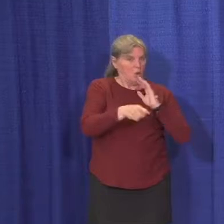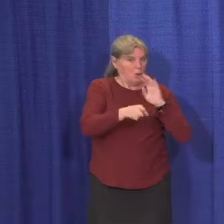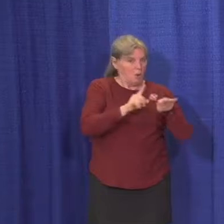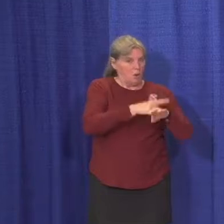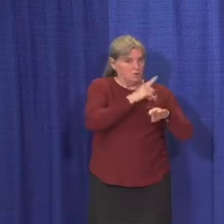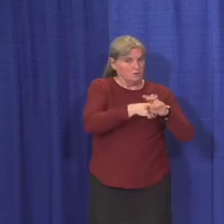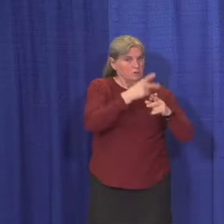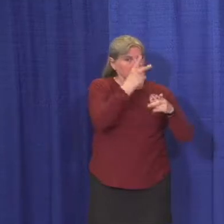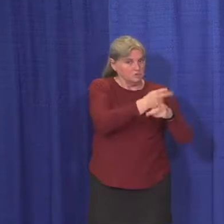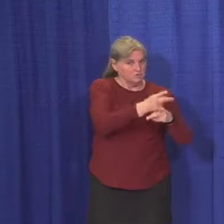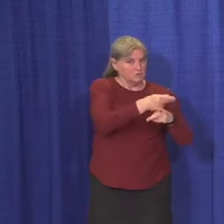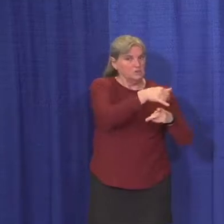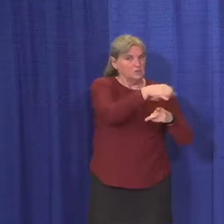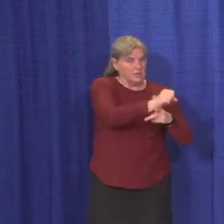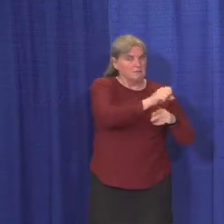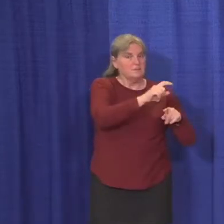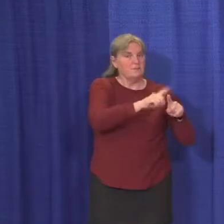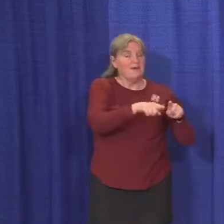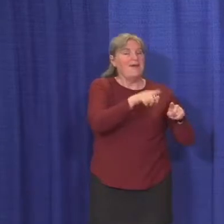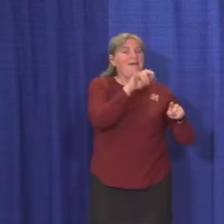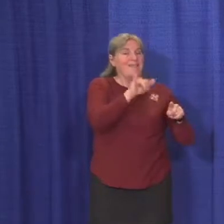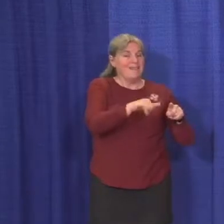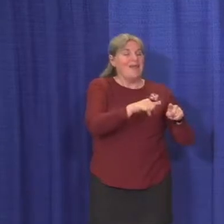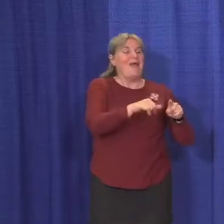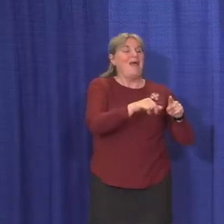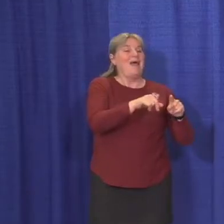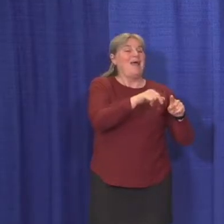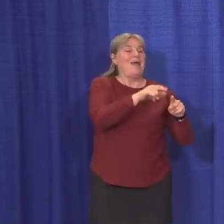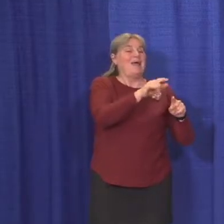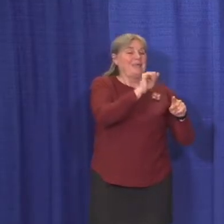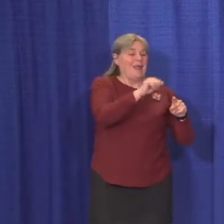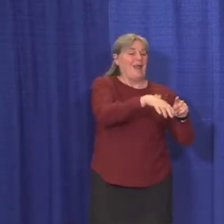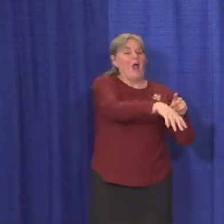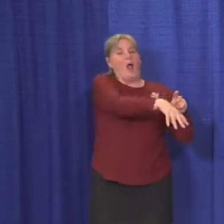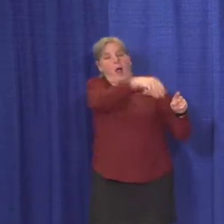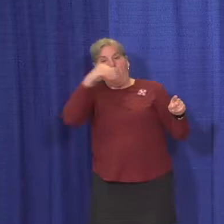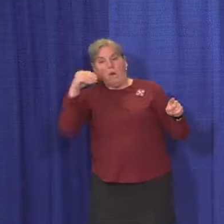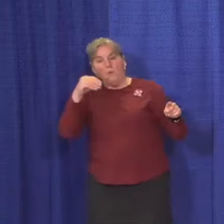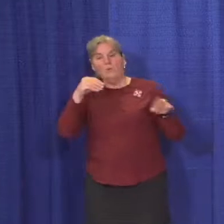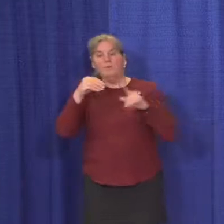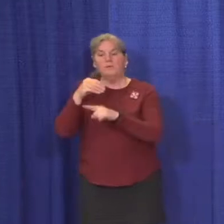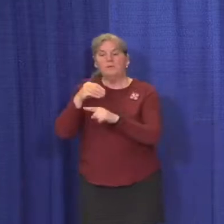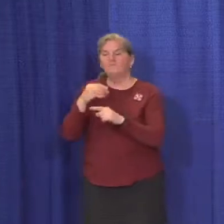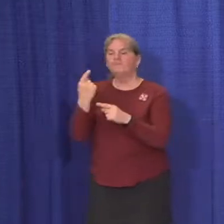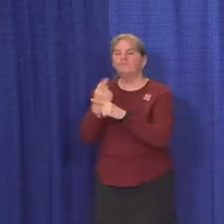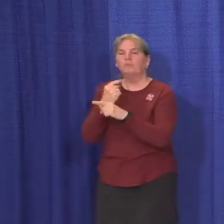temperatures but this vaccine can be released from that Minus 70 to normal freezer